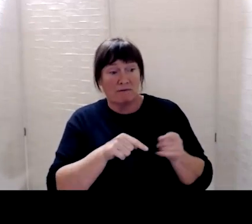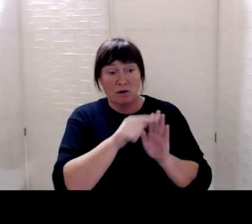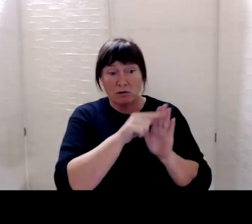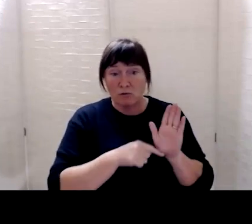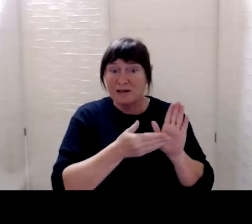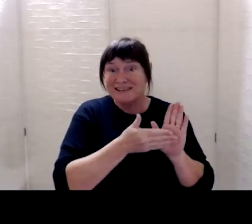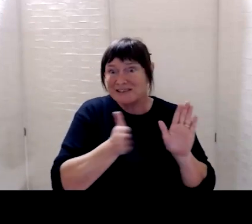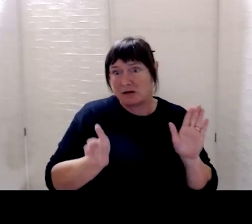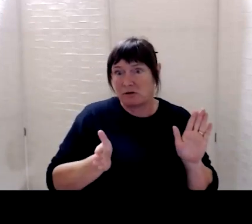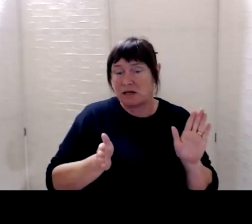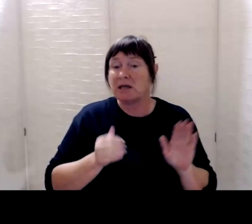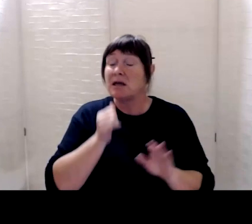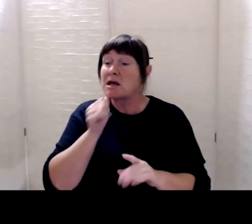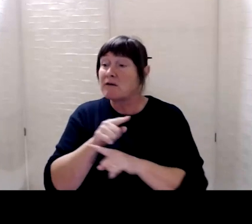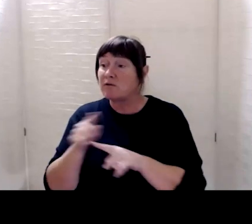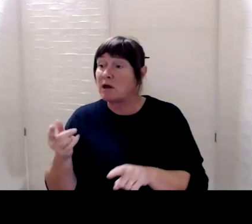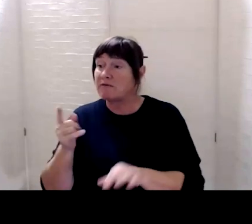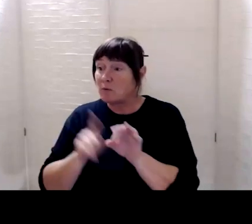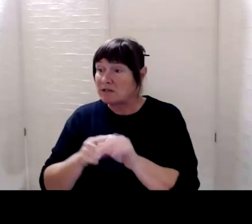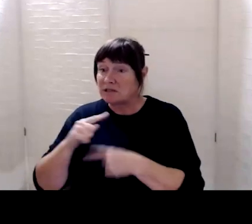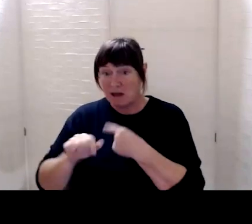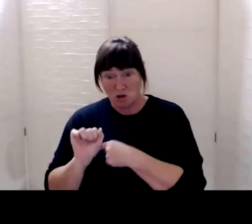if you do have questions about your specific situation,